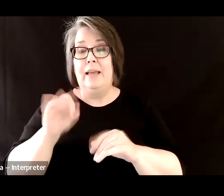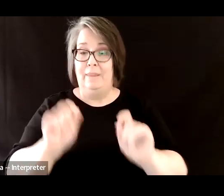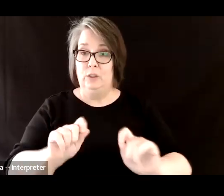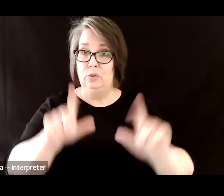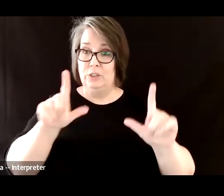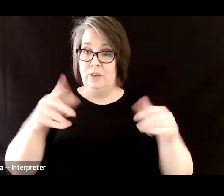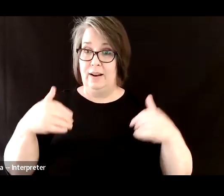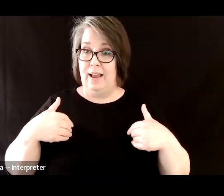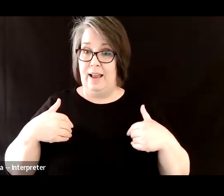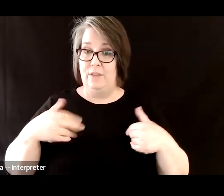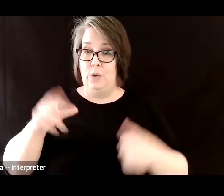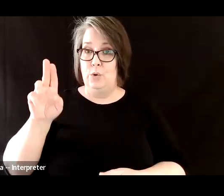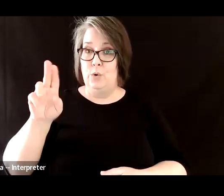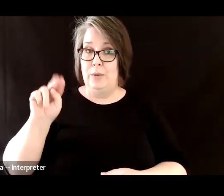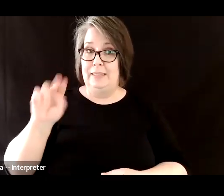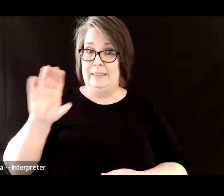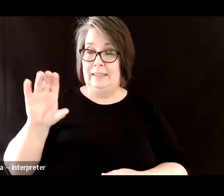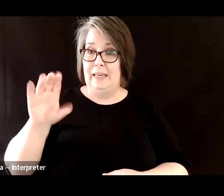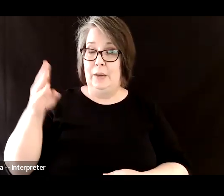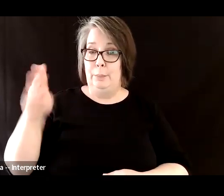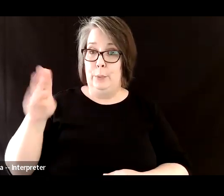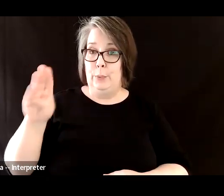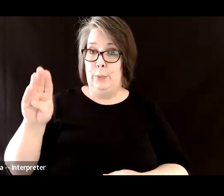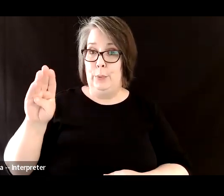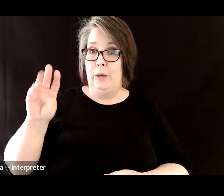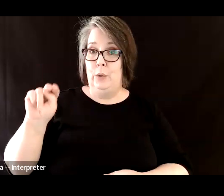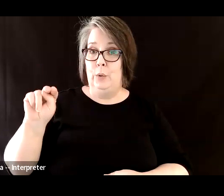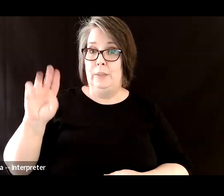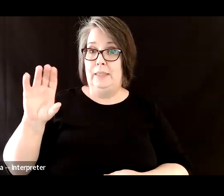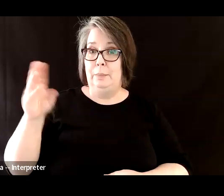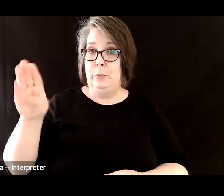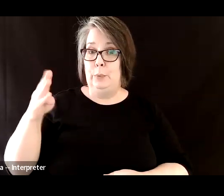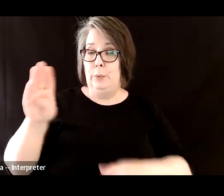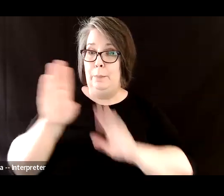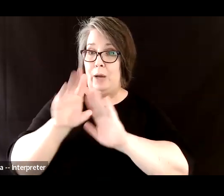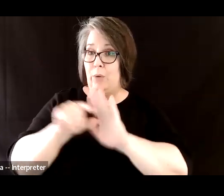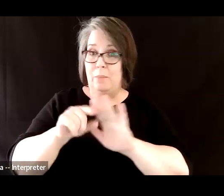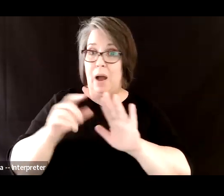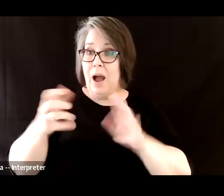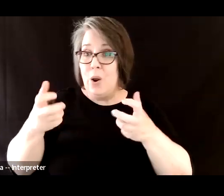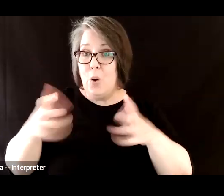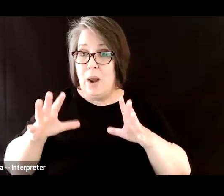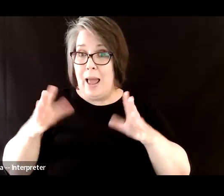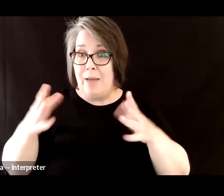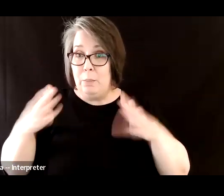had here, I have the UNC blue Carolina blue background. I would not want to be wearing a Carolina blue shirt in front of